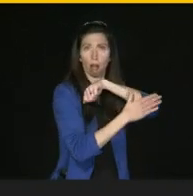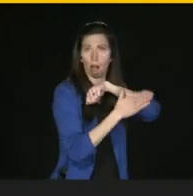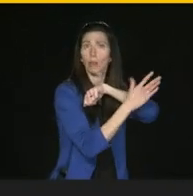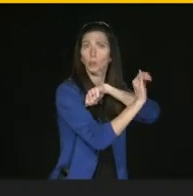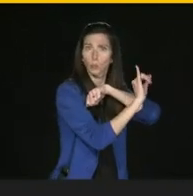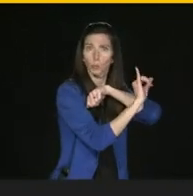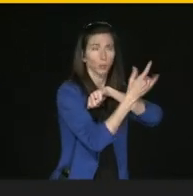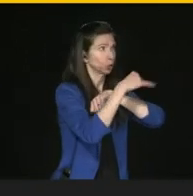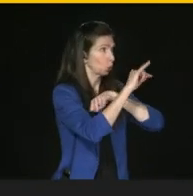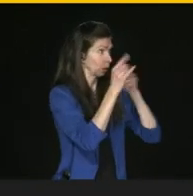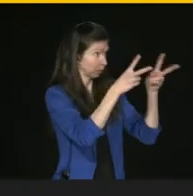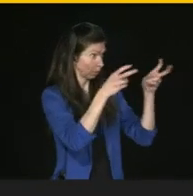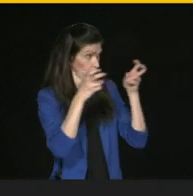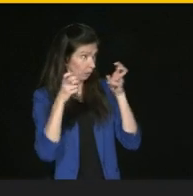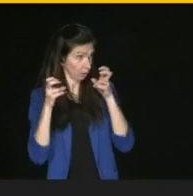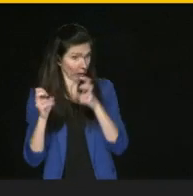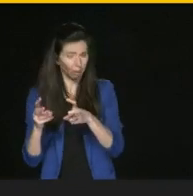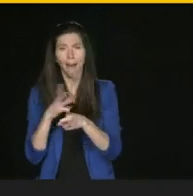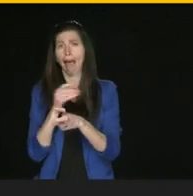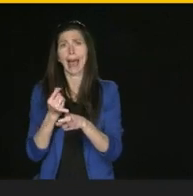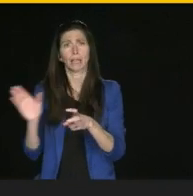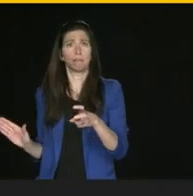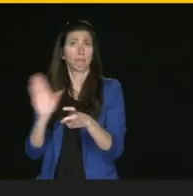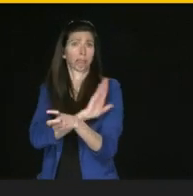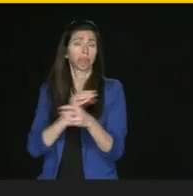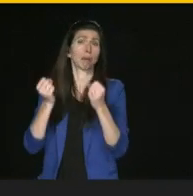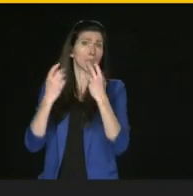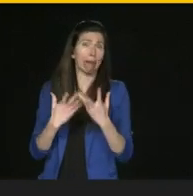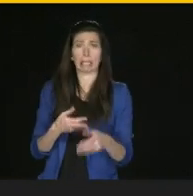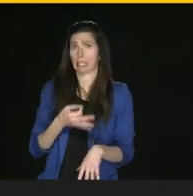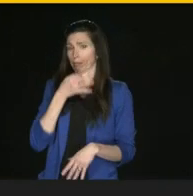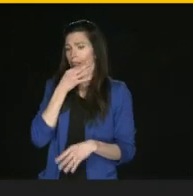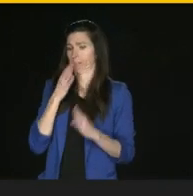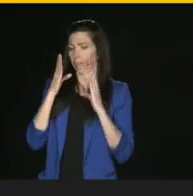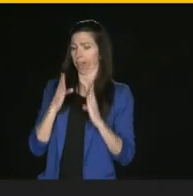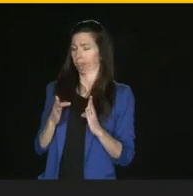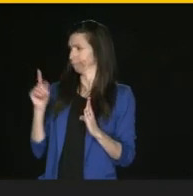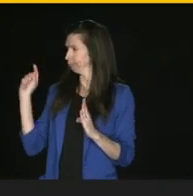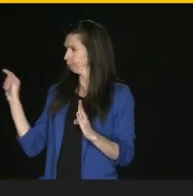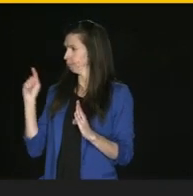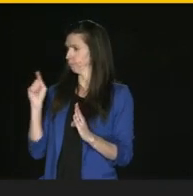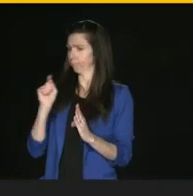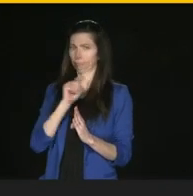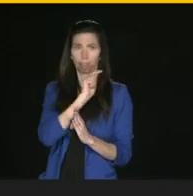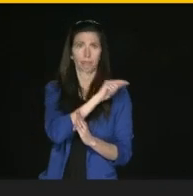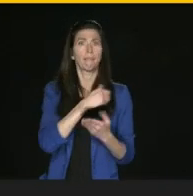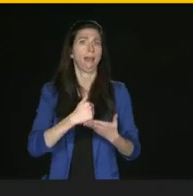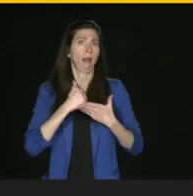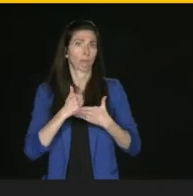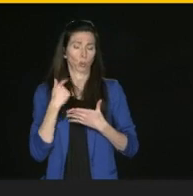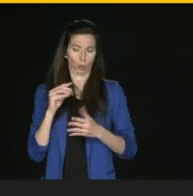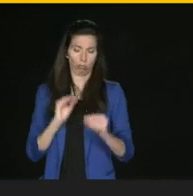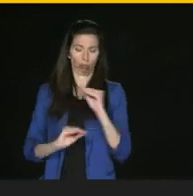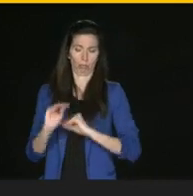INTERNATIONAL STUDIES AND WORK IN CANADA BY OUR MODELERS AT THE PUBLIC HEALTH AGENCY AND THE